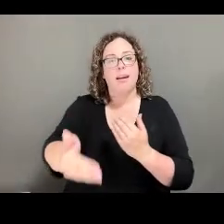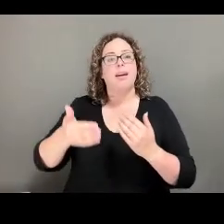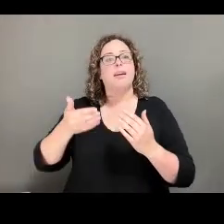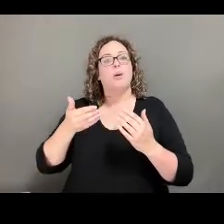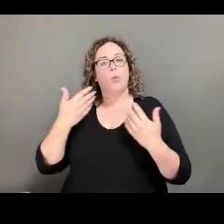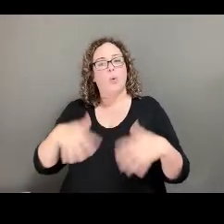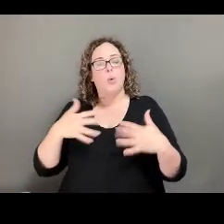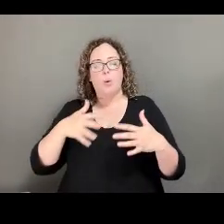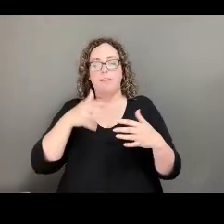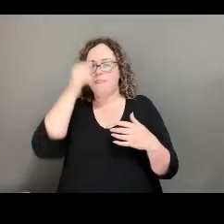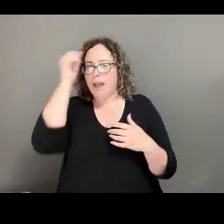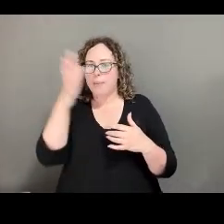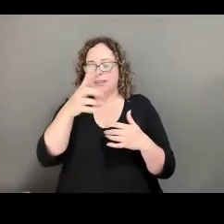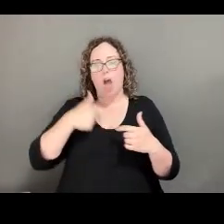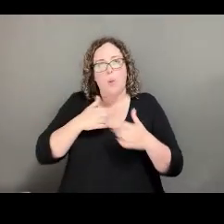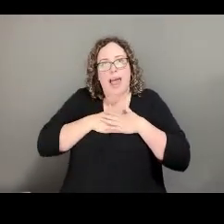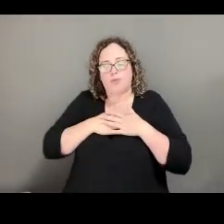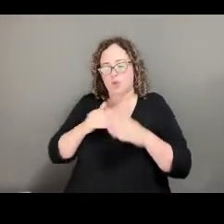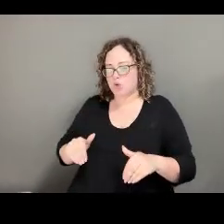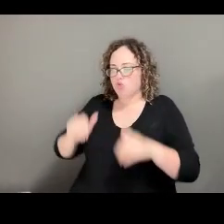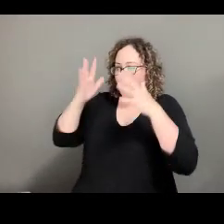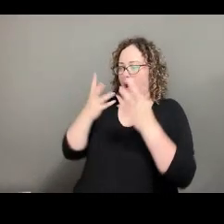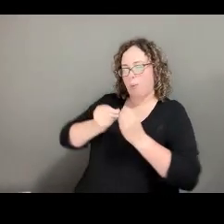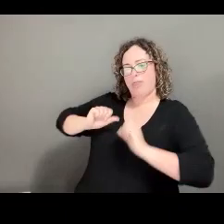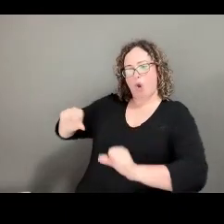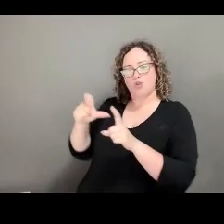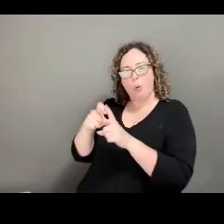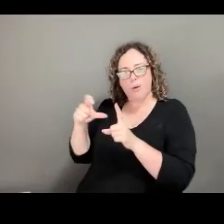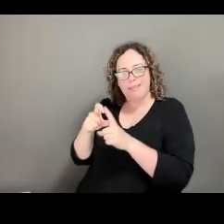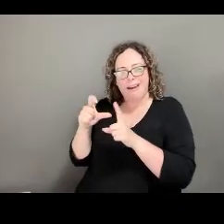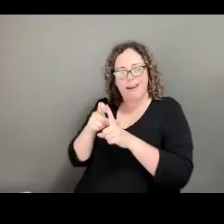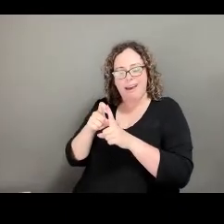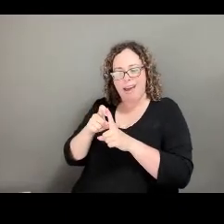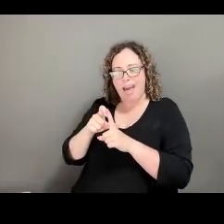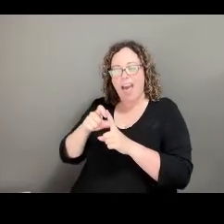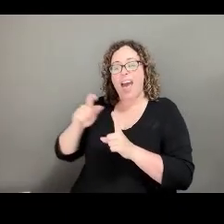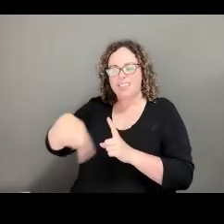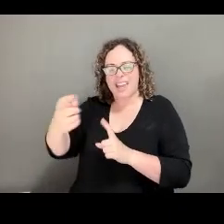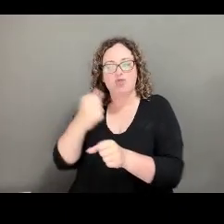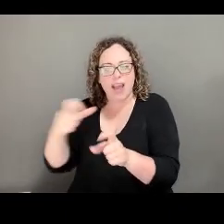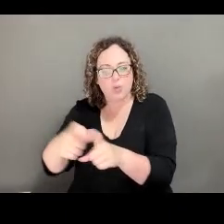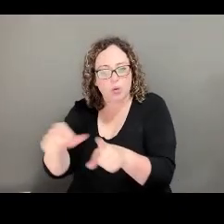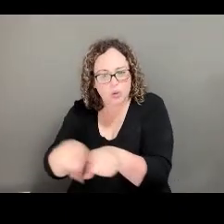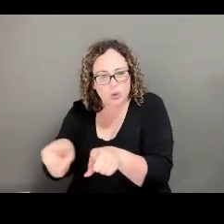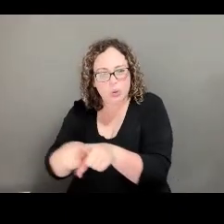daughter and her other daughter as a daughter as well, and do all sorts of amazing things, because it's not fair